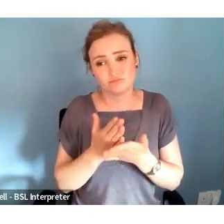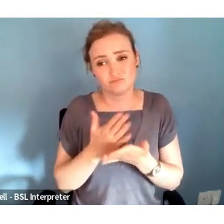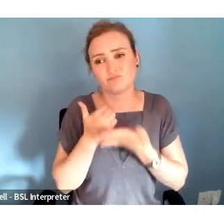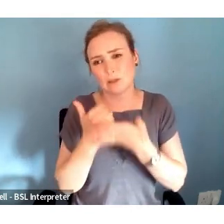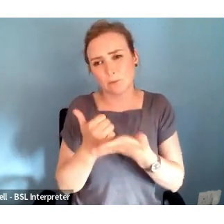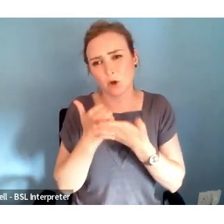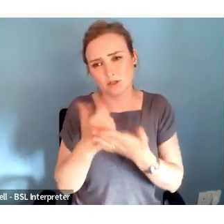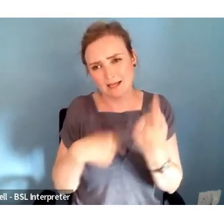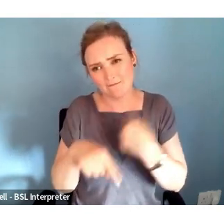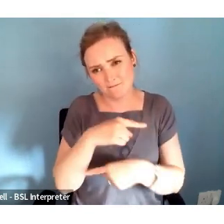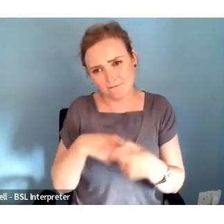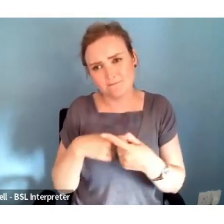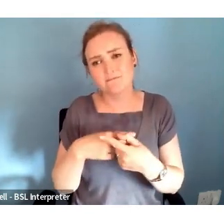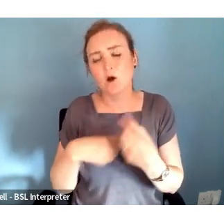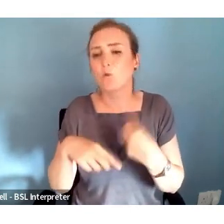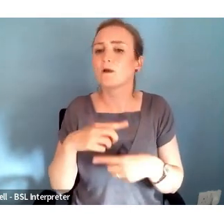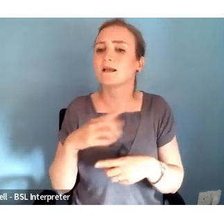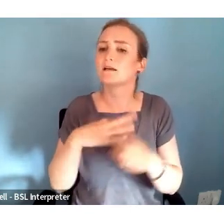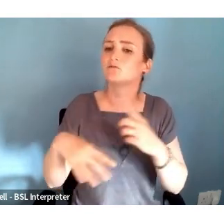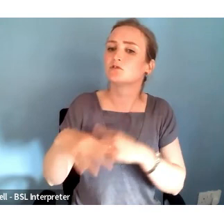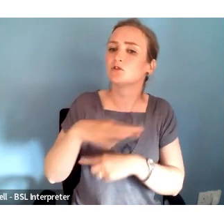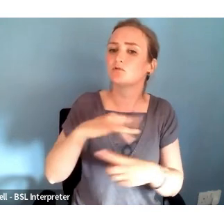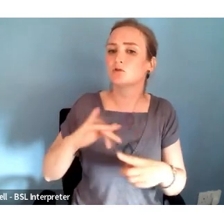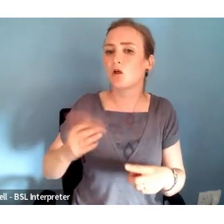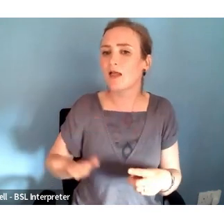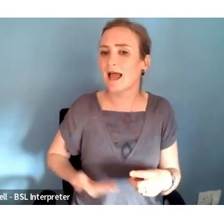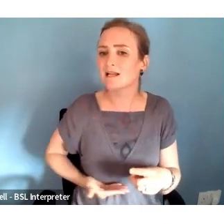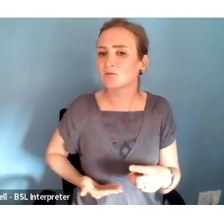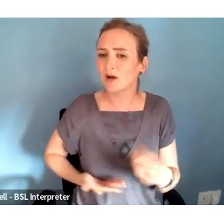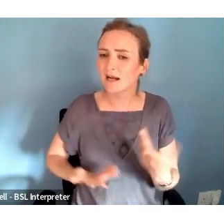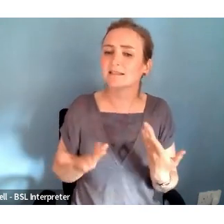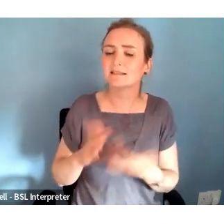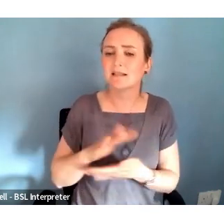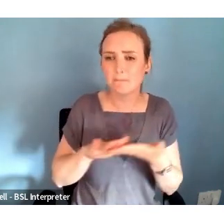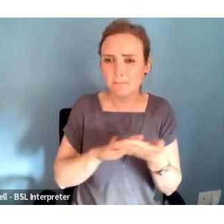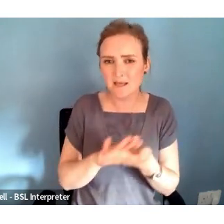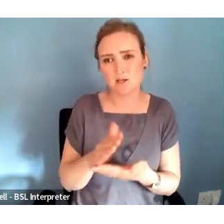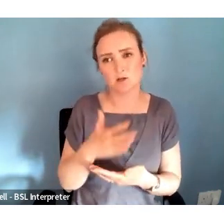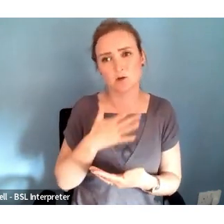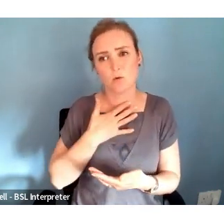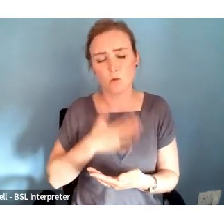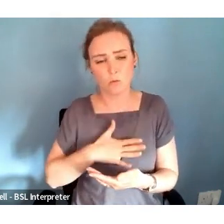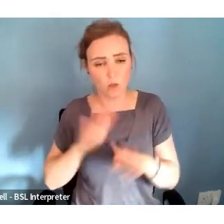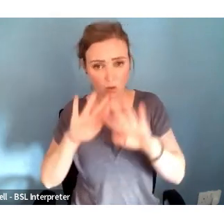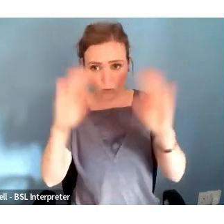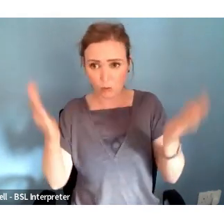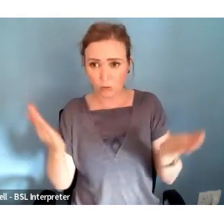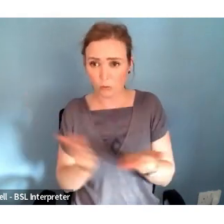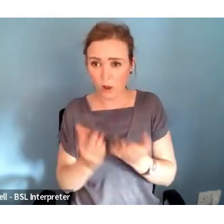social enterprise what we want to do is make the world of work very inclusive. If there is anything we can